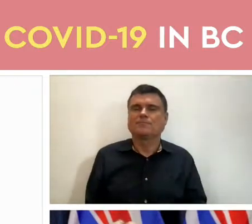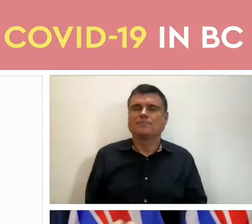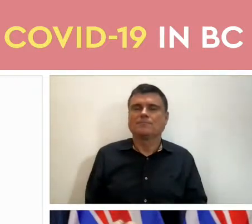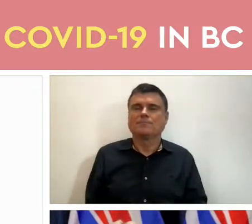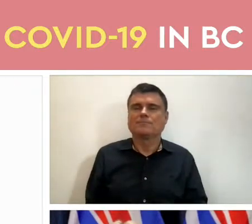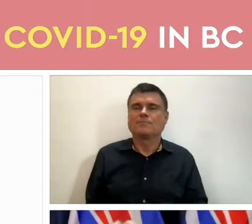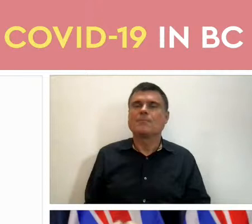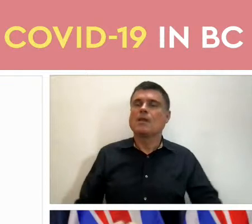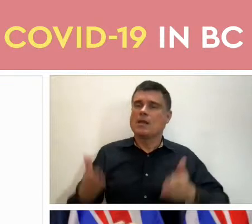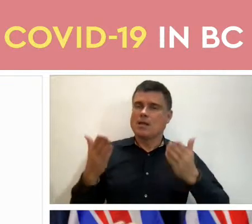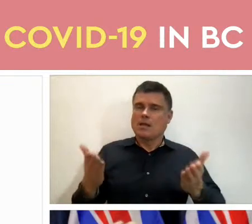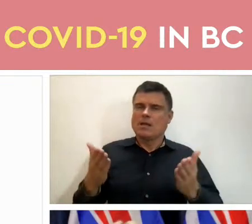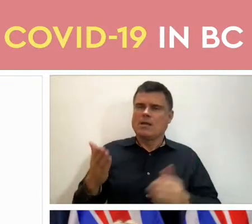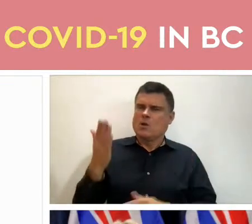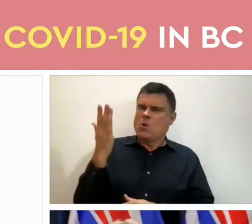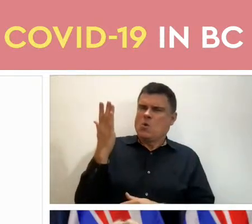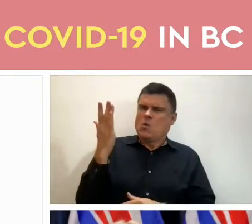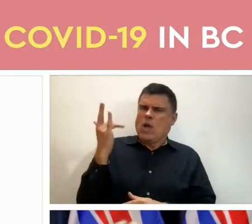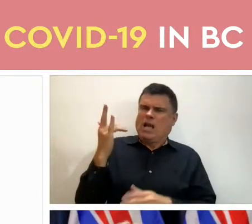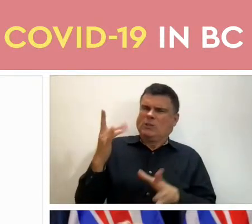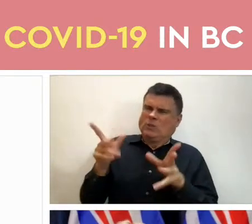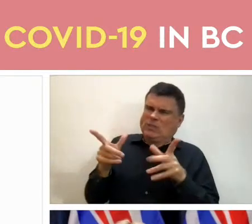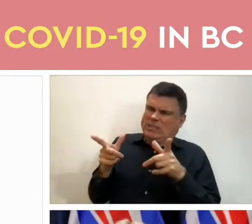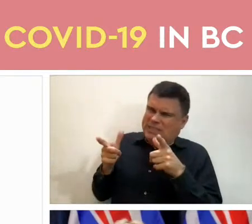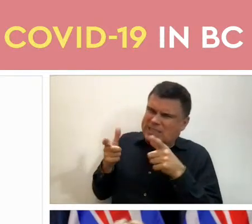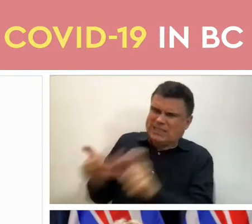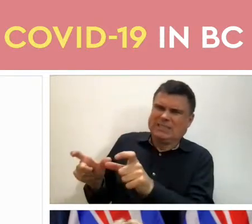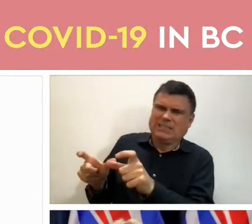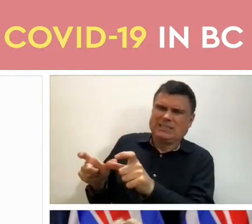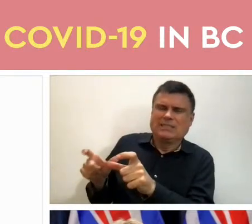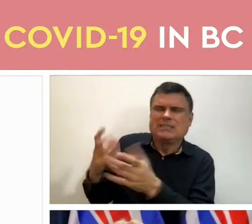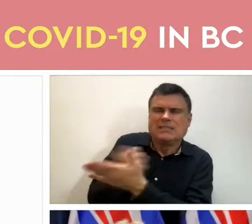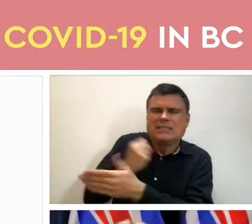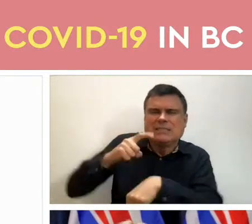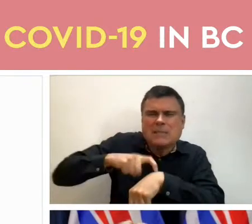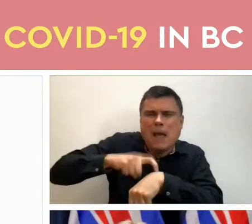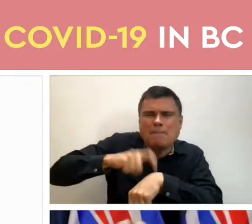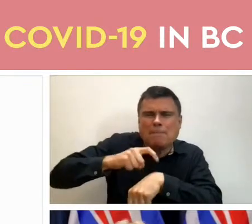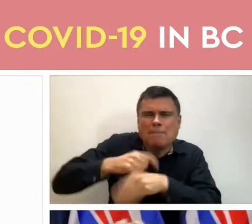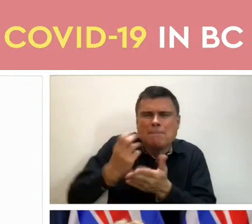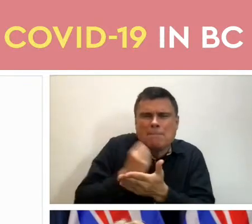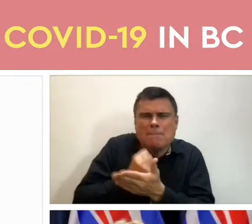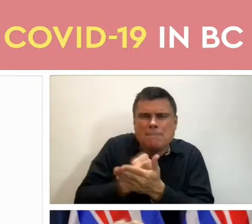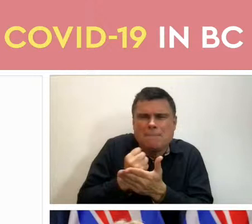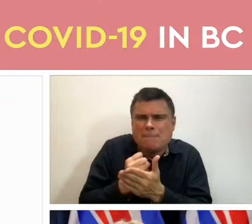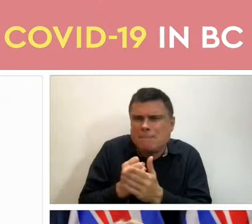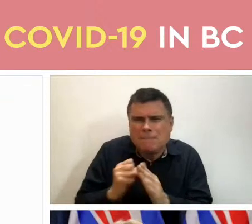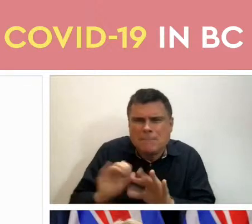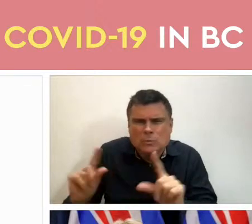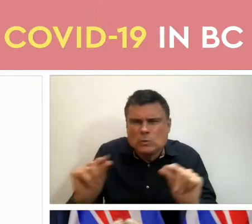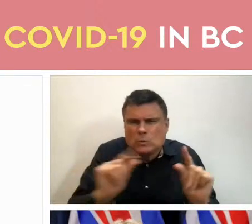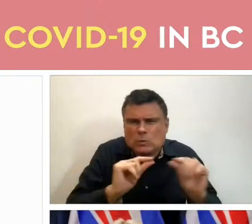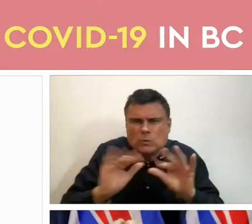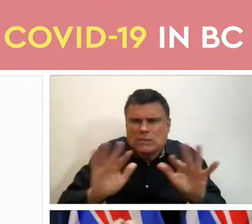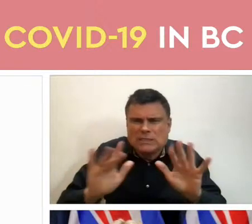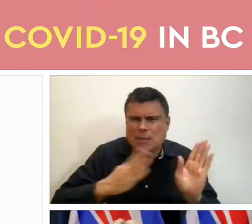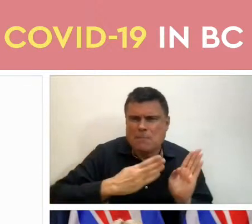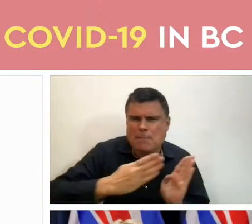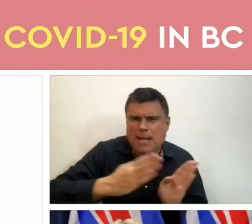prepare. The consequences of not slowing things down, of not taking these